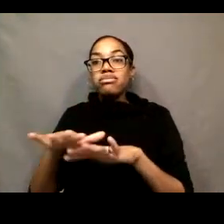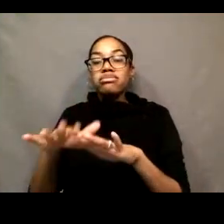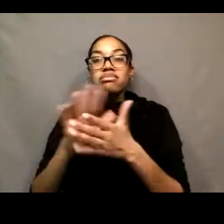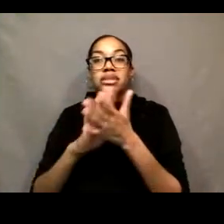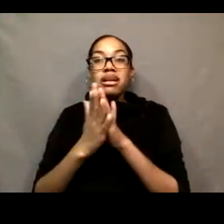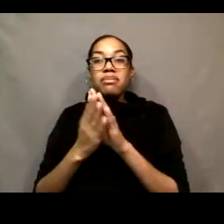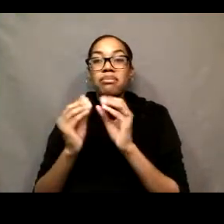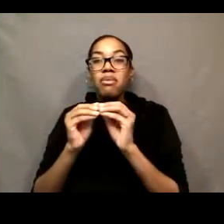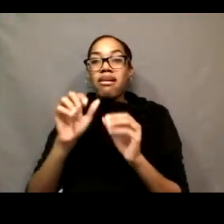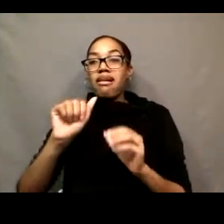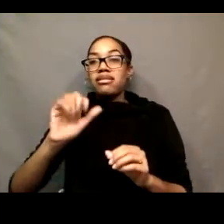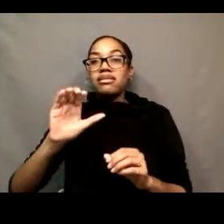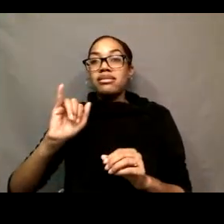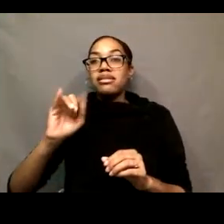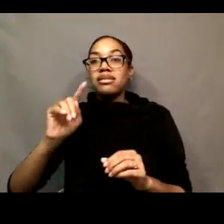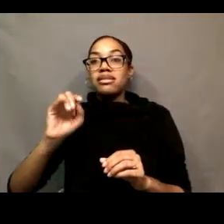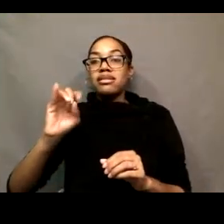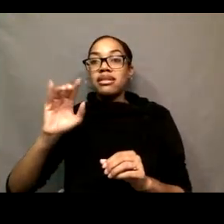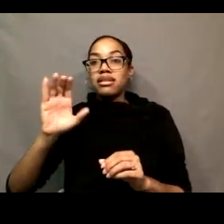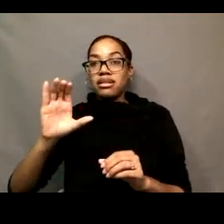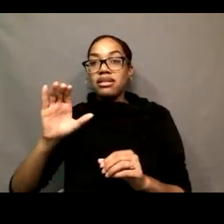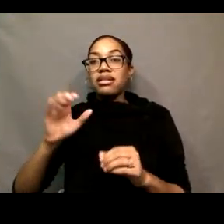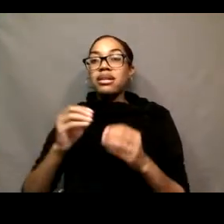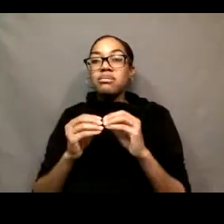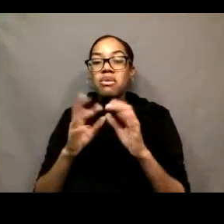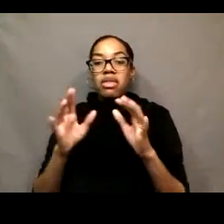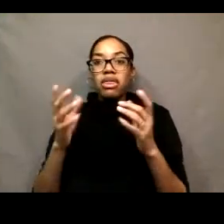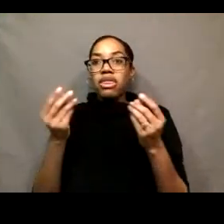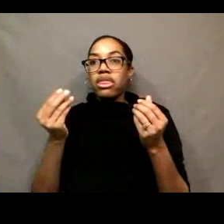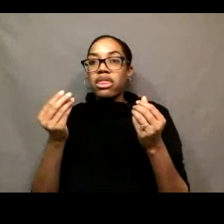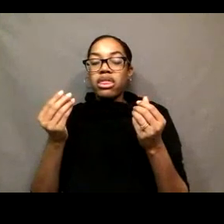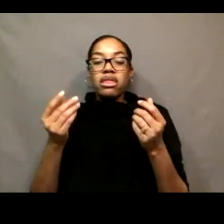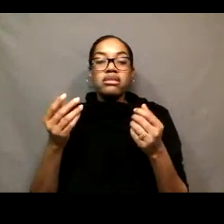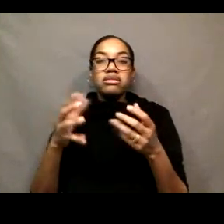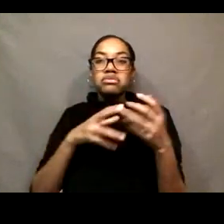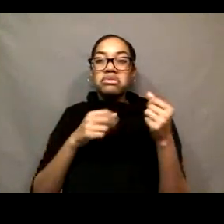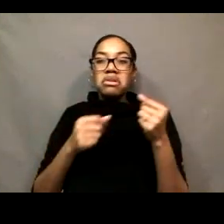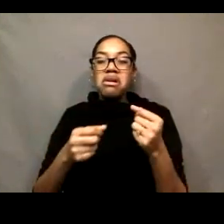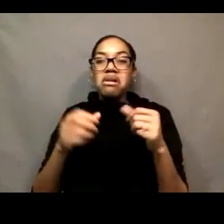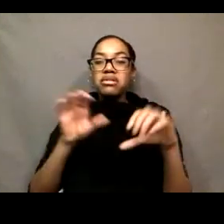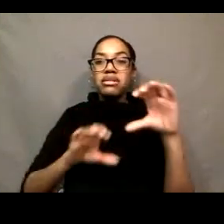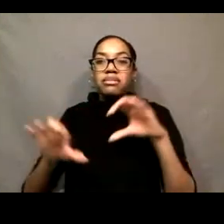It's more acidic than it has in the past. And in an acidic environment they're actually less able to make a shell.